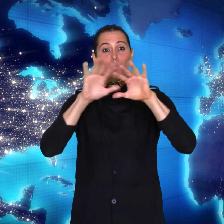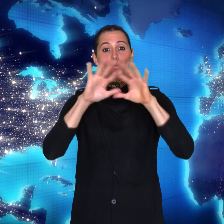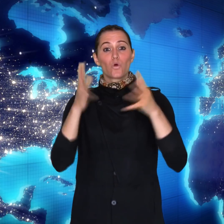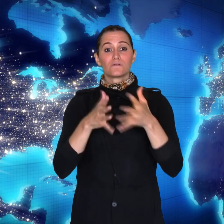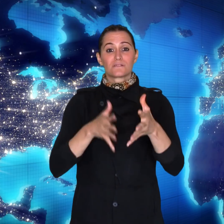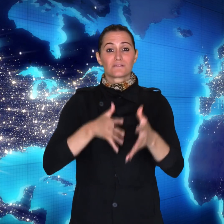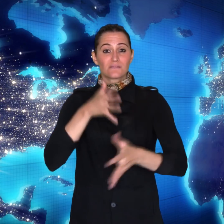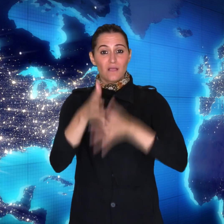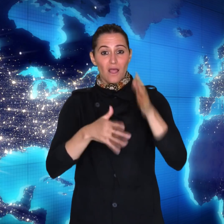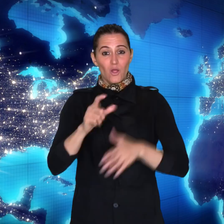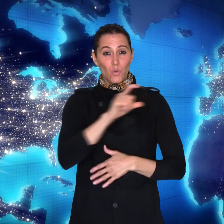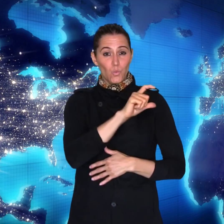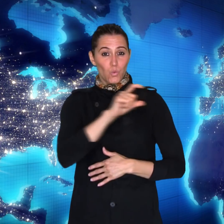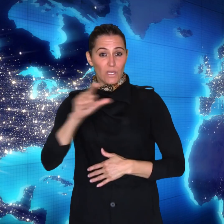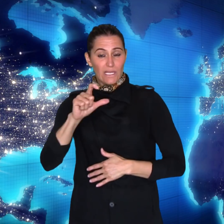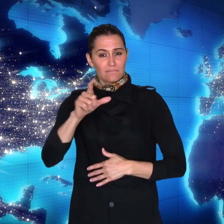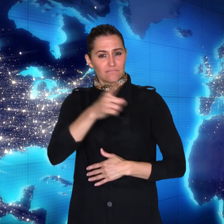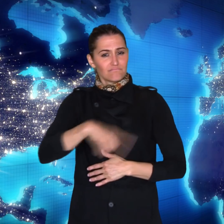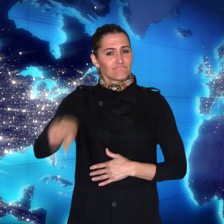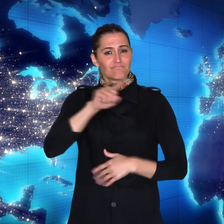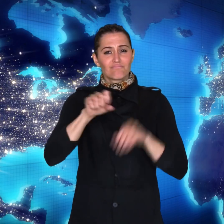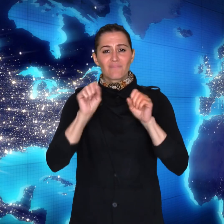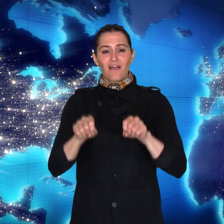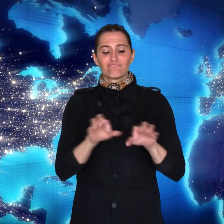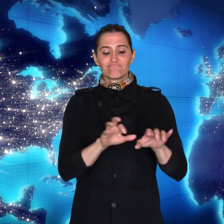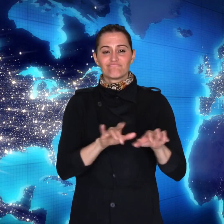Thank you for watching WorldSign Week,